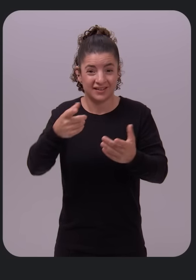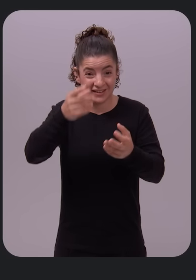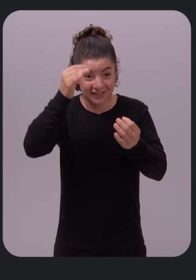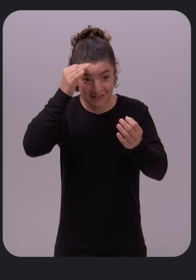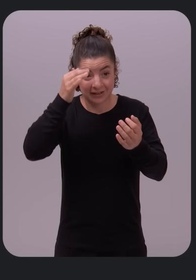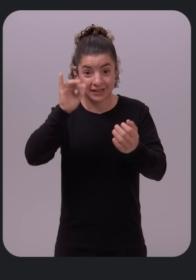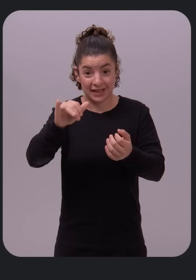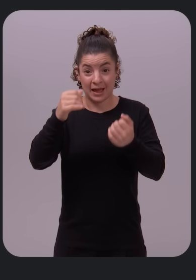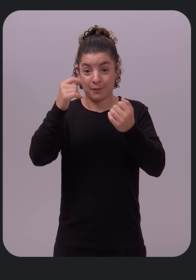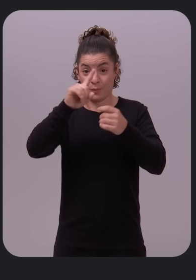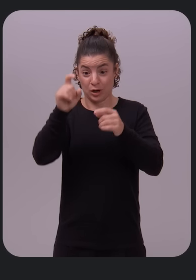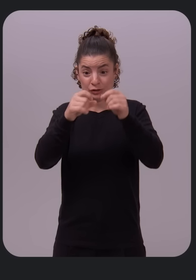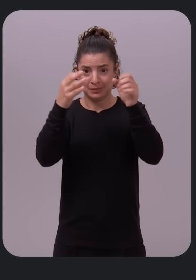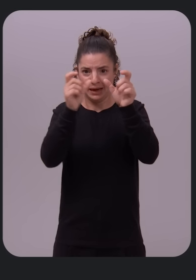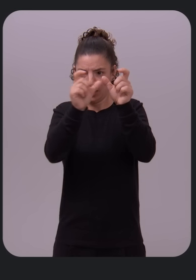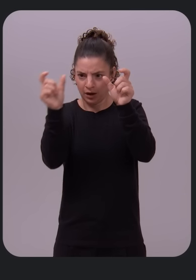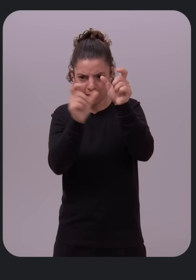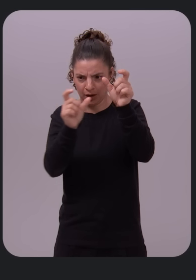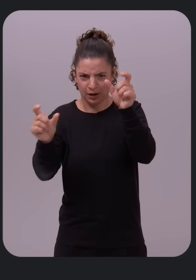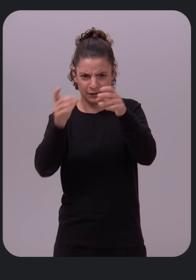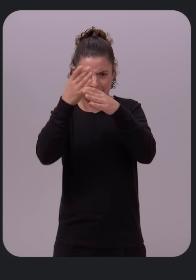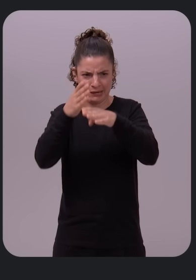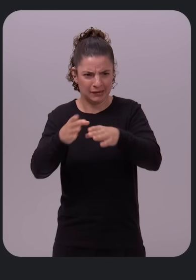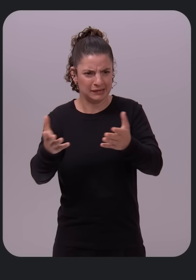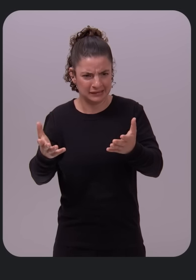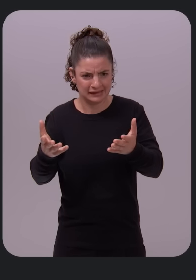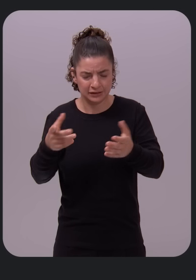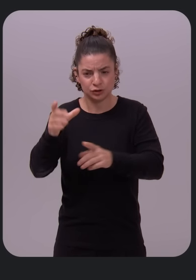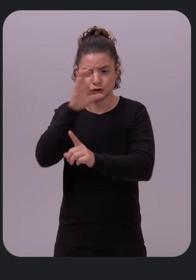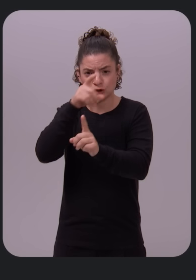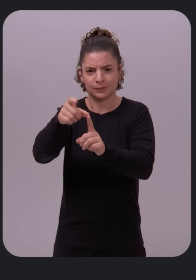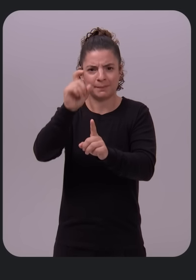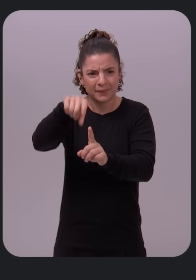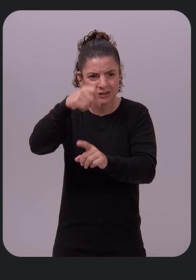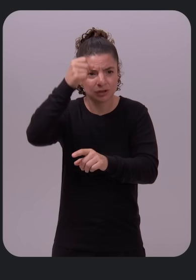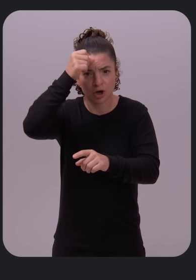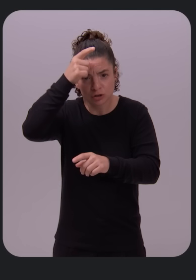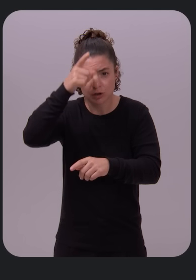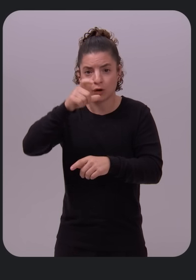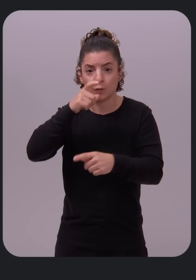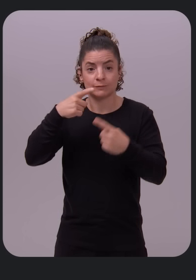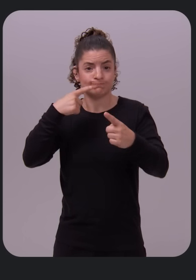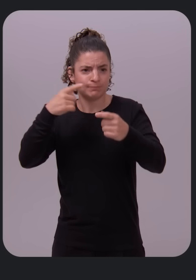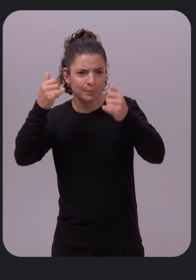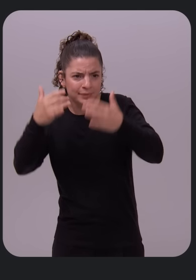There are so many parts to that question. Search needs to understand who the notable players are,